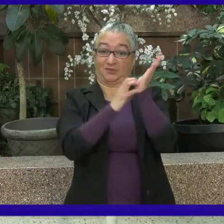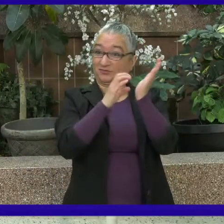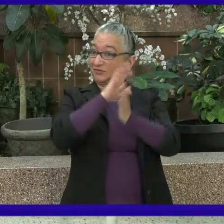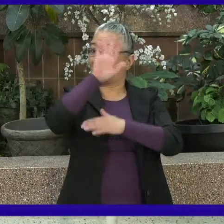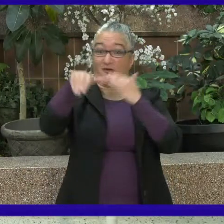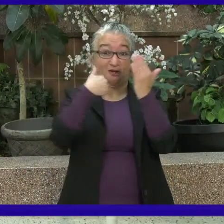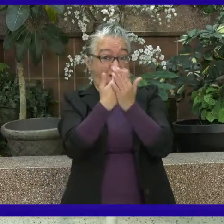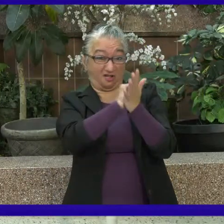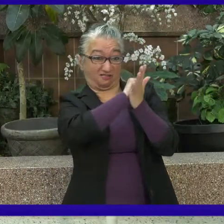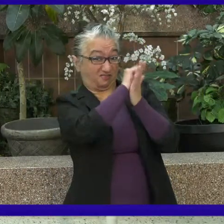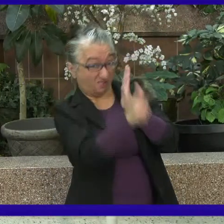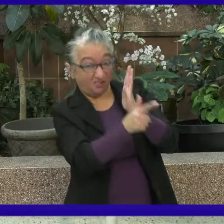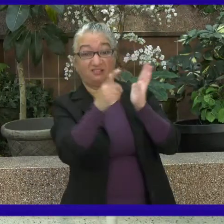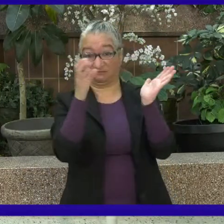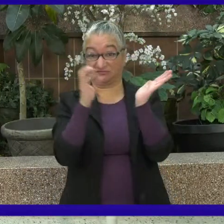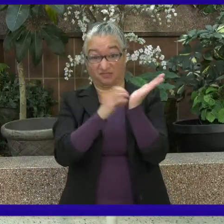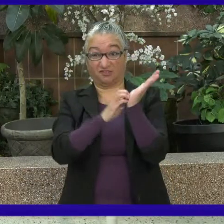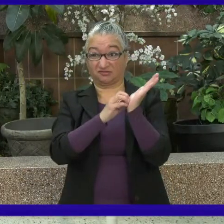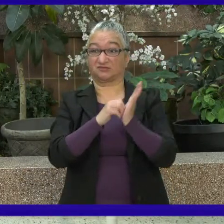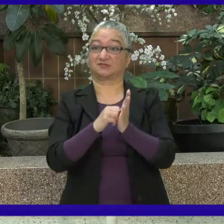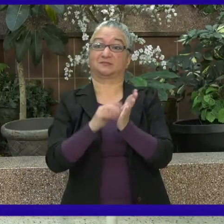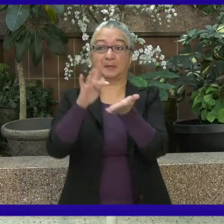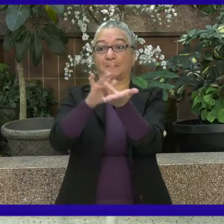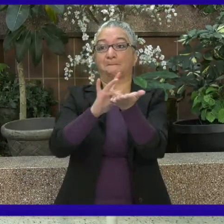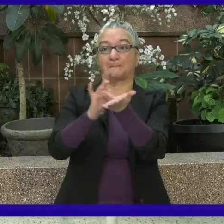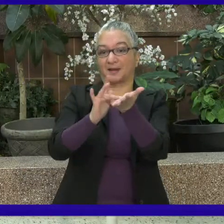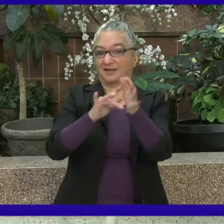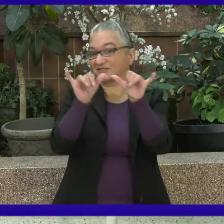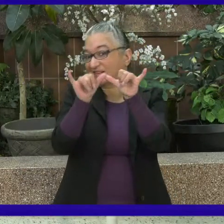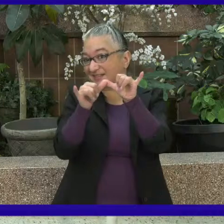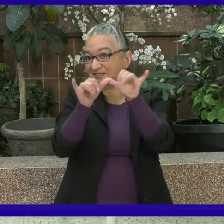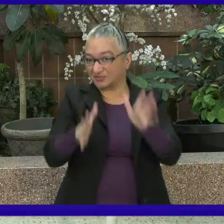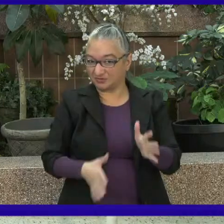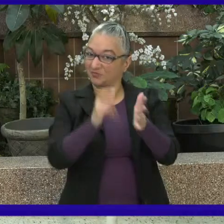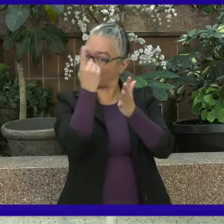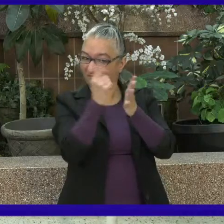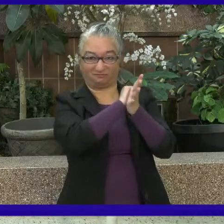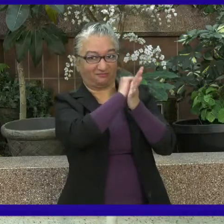we couldn't choose a more qualified individual to encourage manitobans to get vaccinated